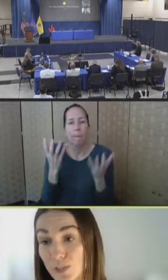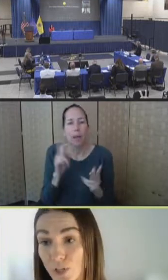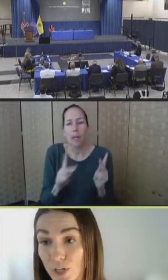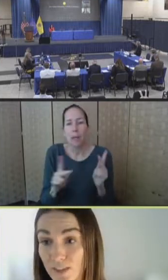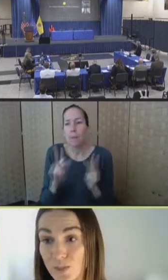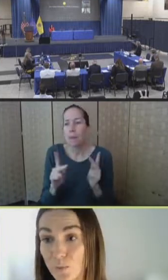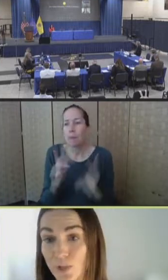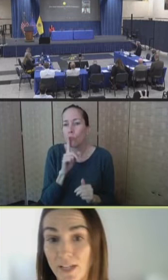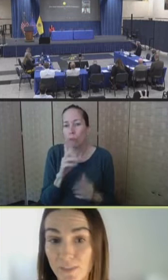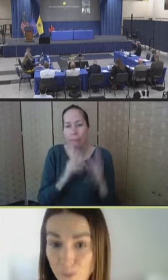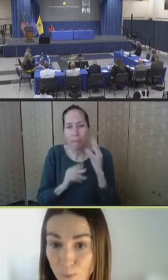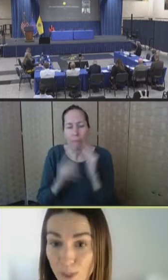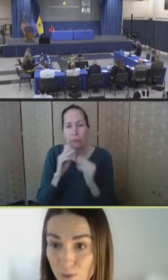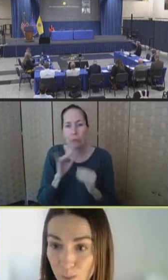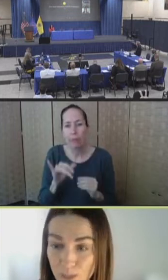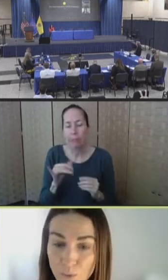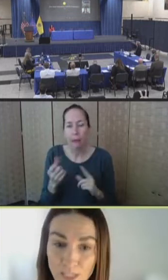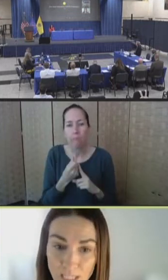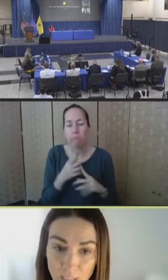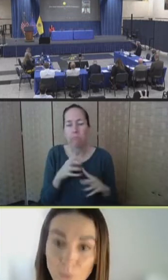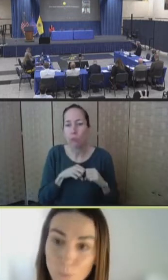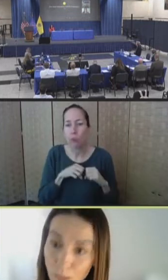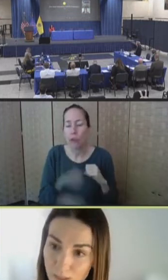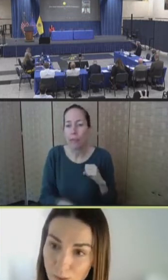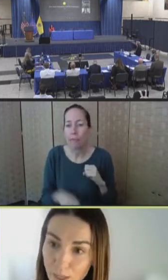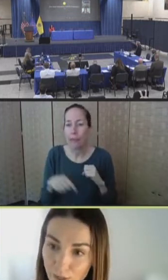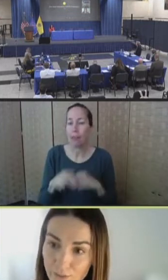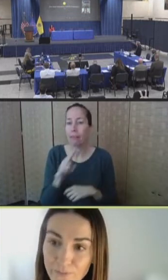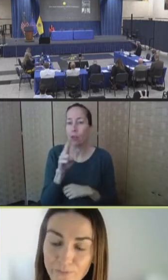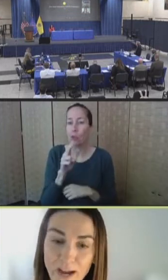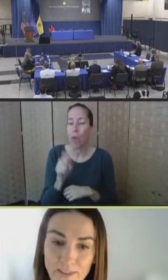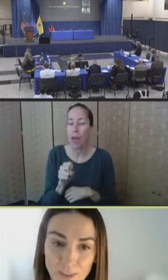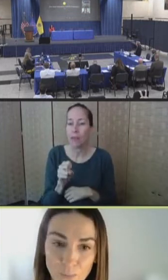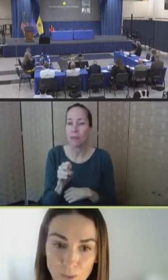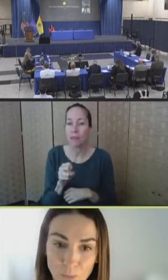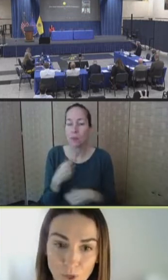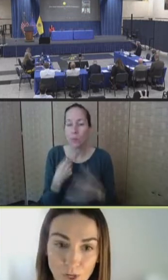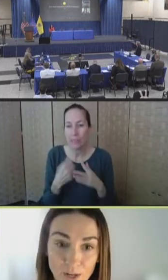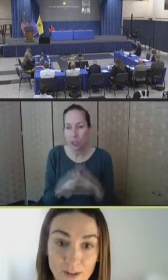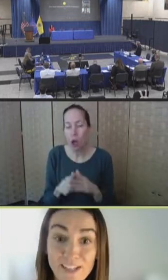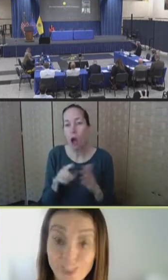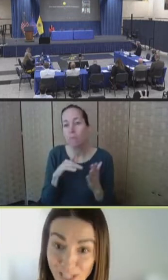we started this work in the Spring of 2020, and we were well-aware of the fact that we were